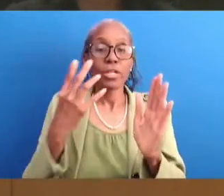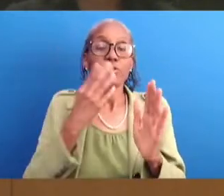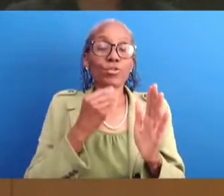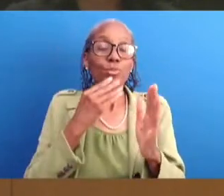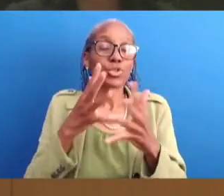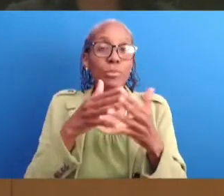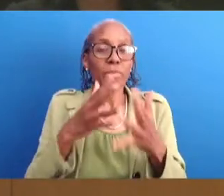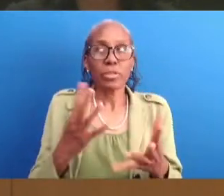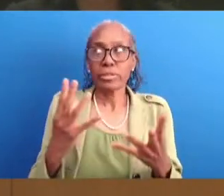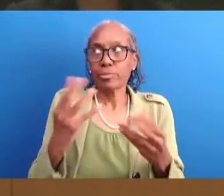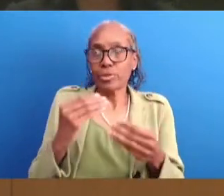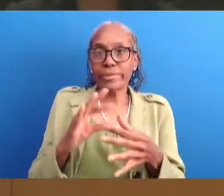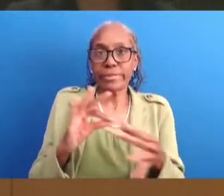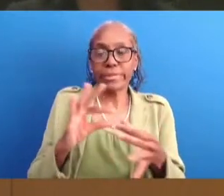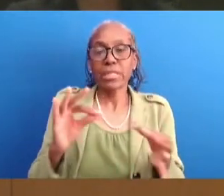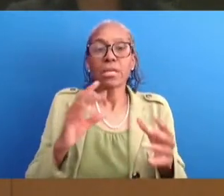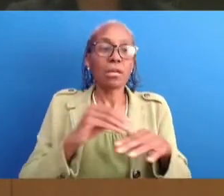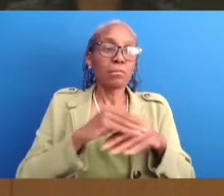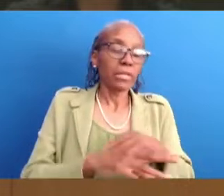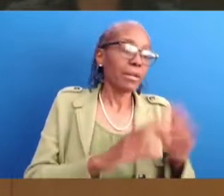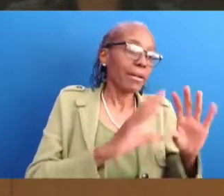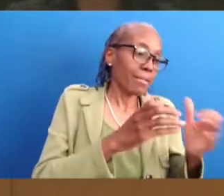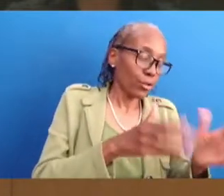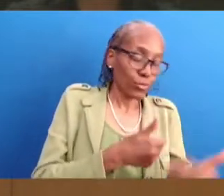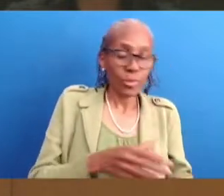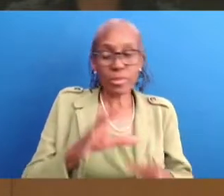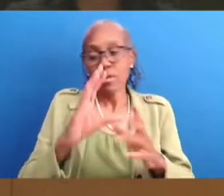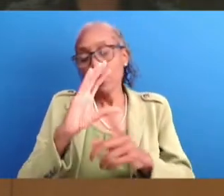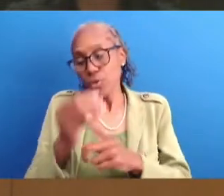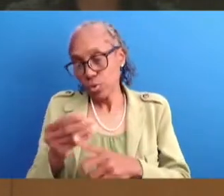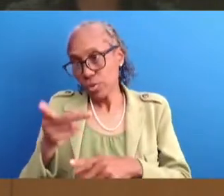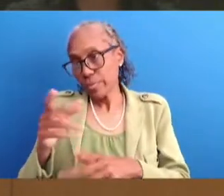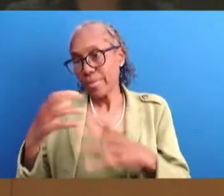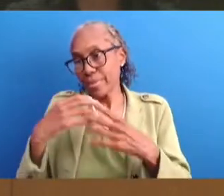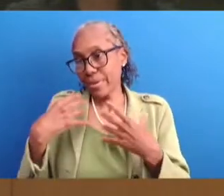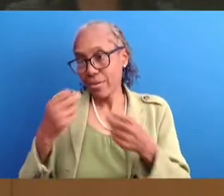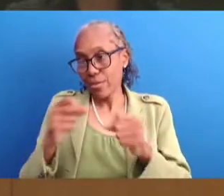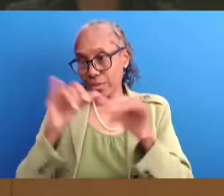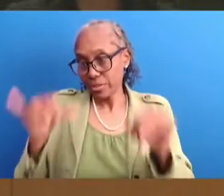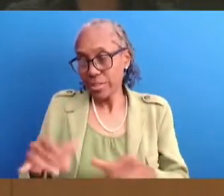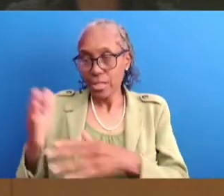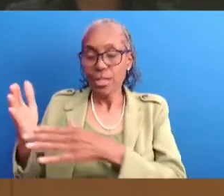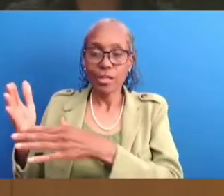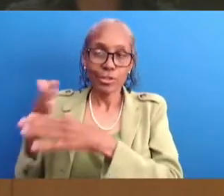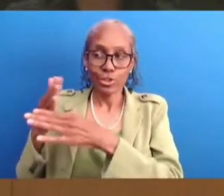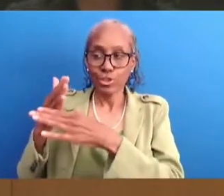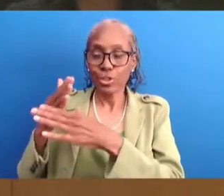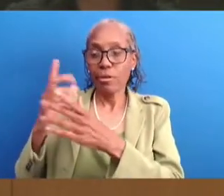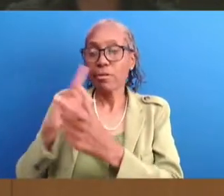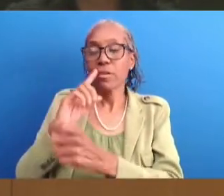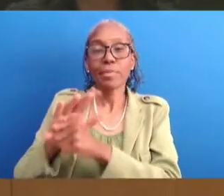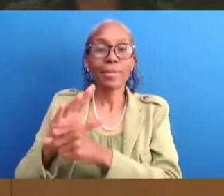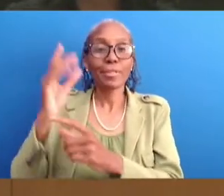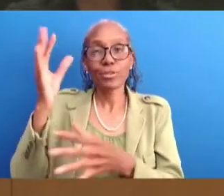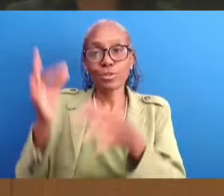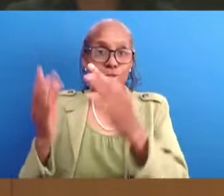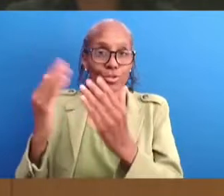AS THIS PROCLAMATION SO BEAUTIFULLY STATES, JEWISH AMERICANS HAVE HELPED SHAPE OUR